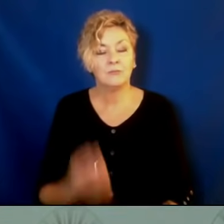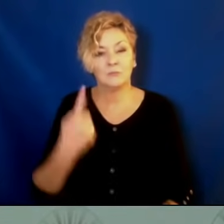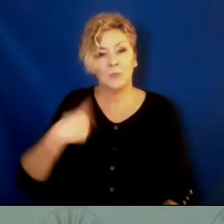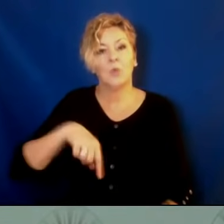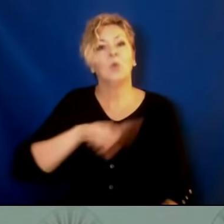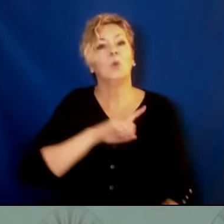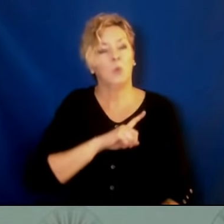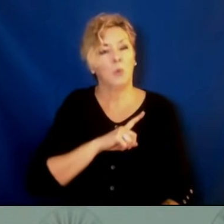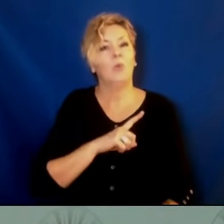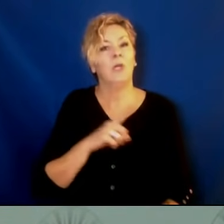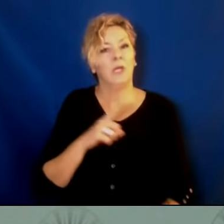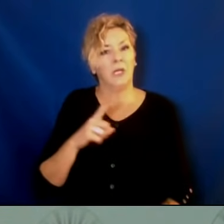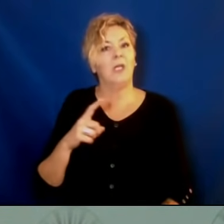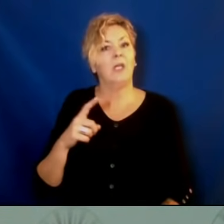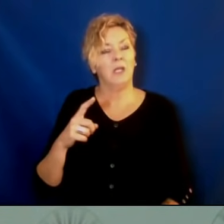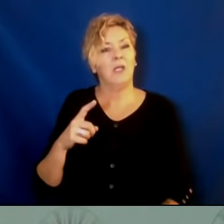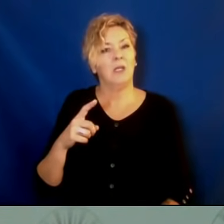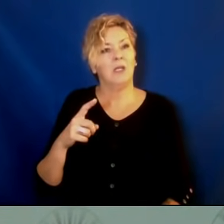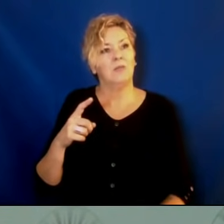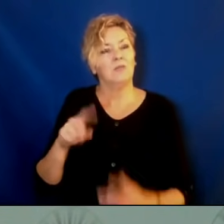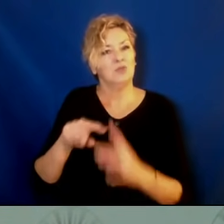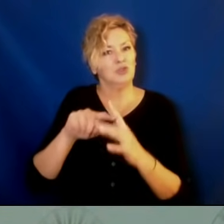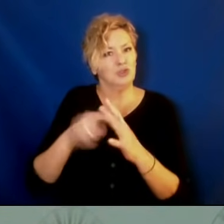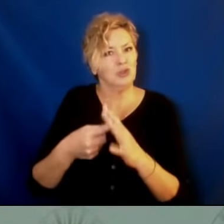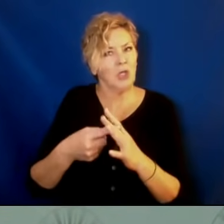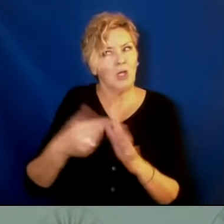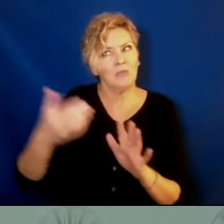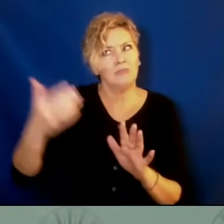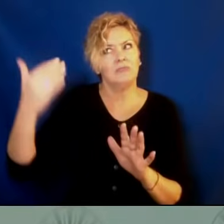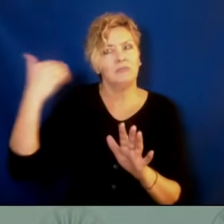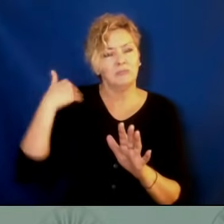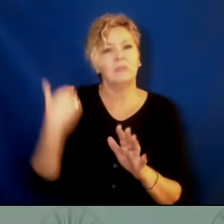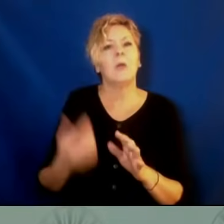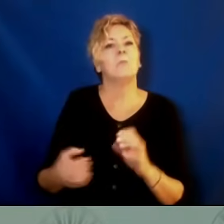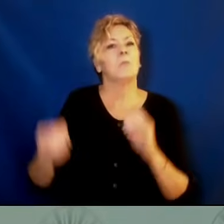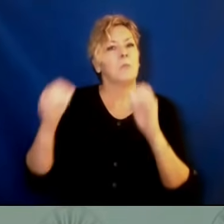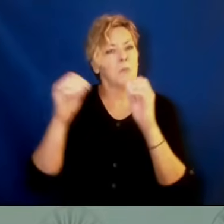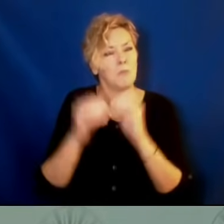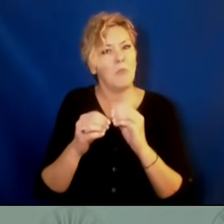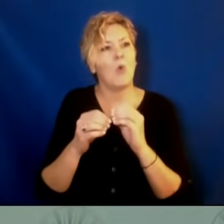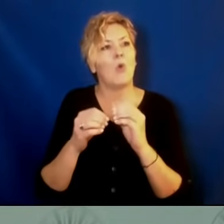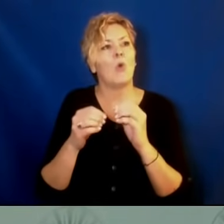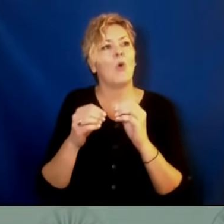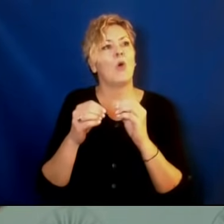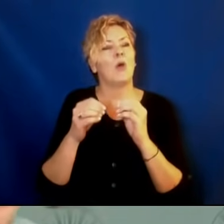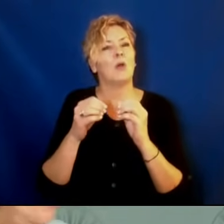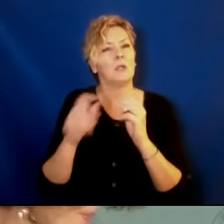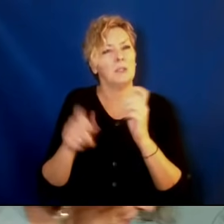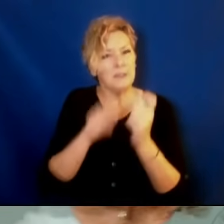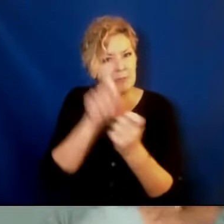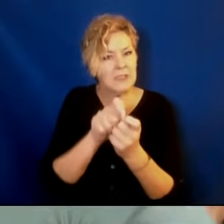I think it is a good question and it is a good request and we are working to provide that